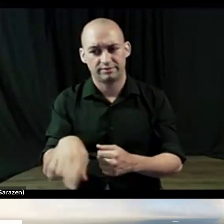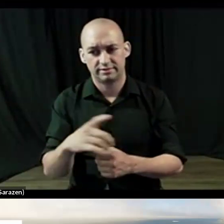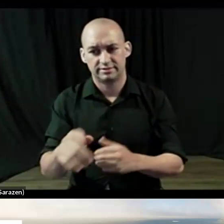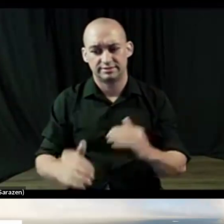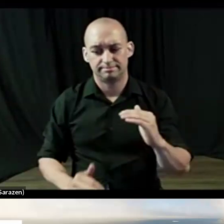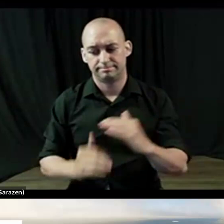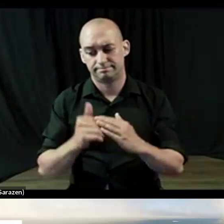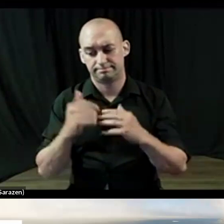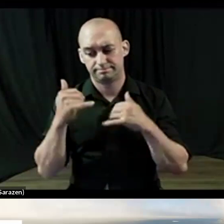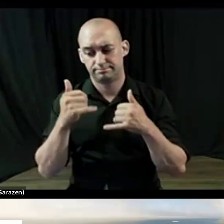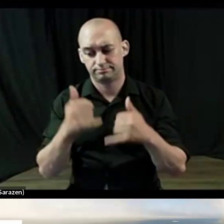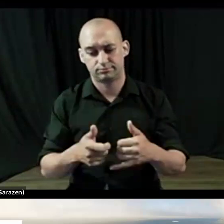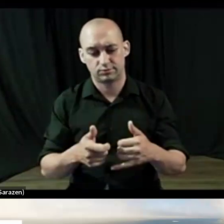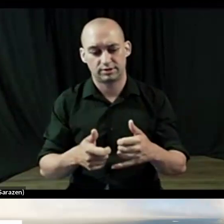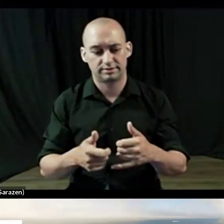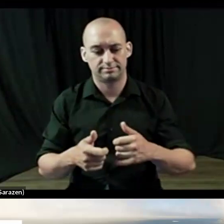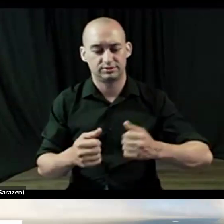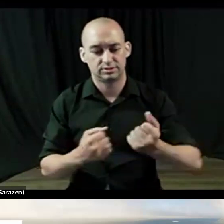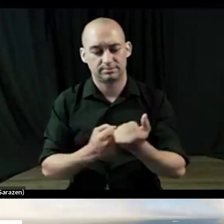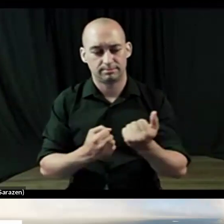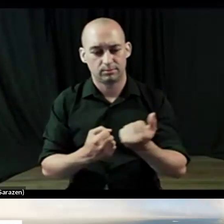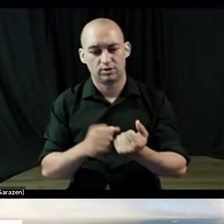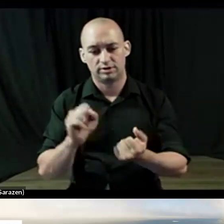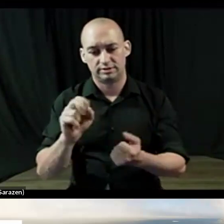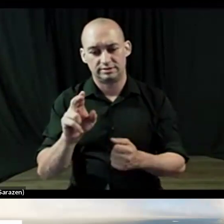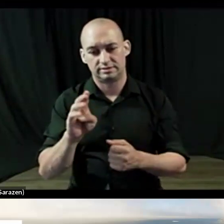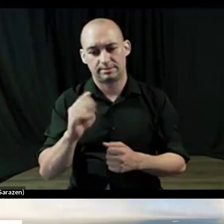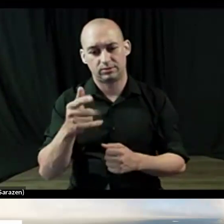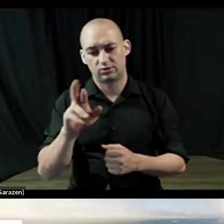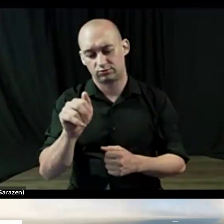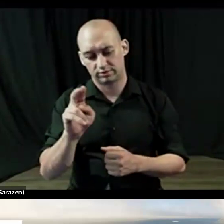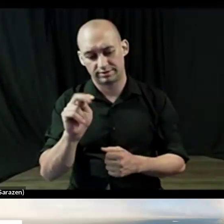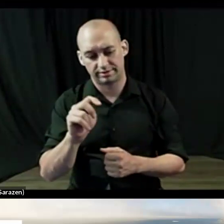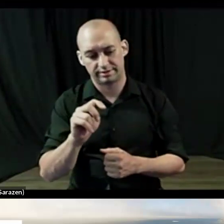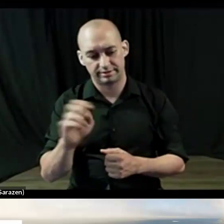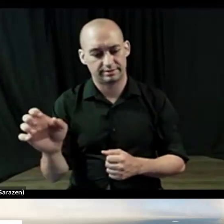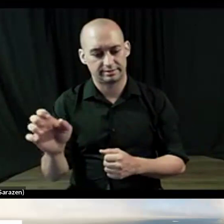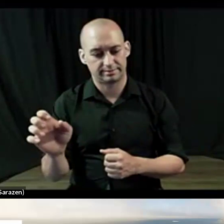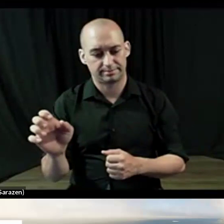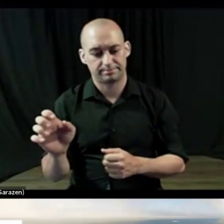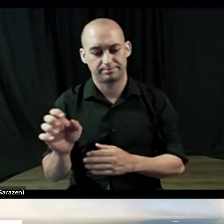support subgrantees, engage in devices and will device procurement be a part of this?